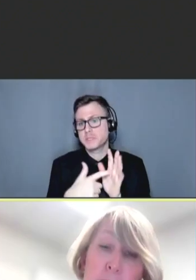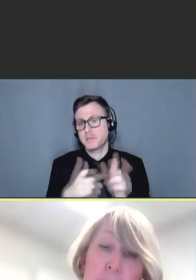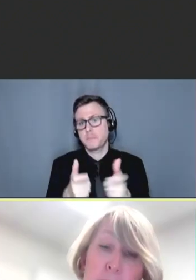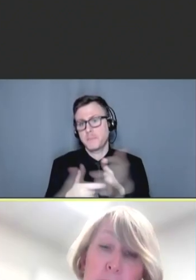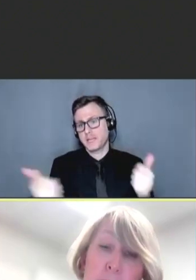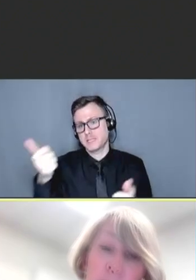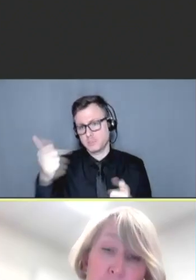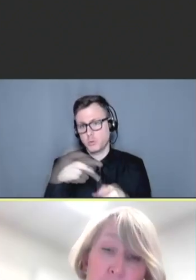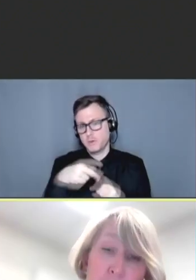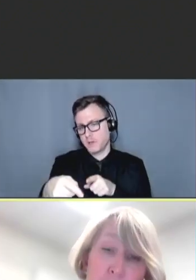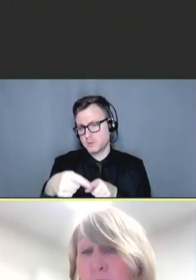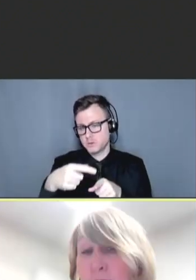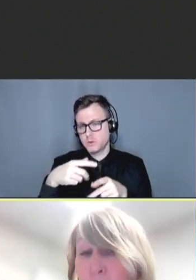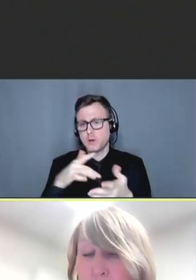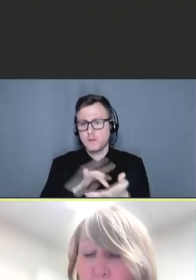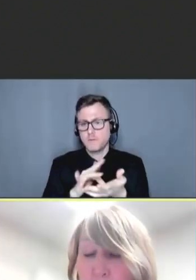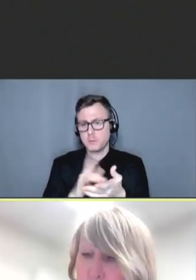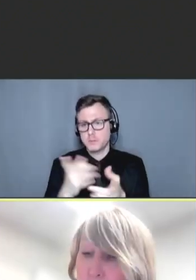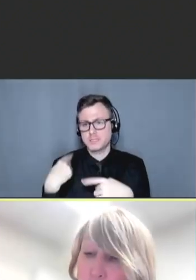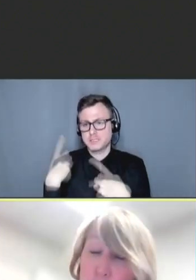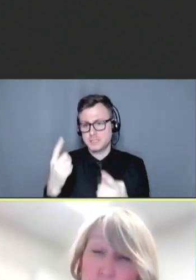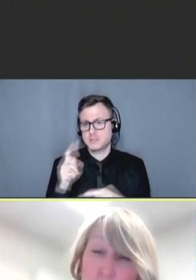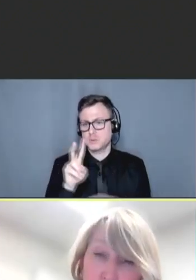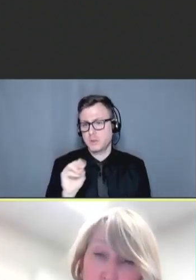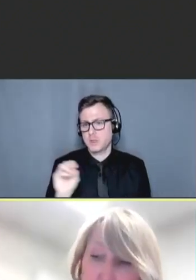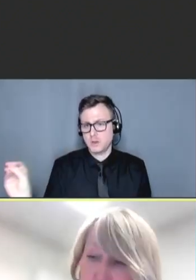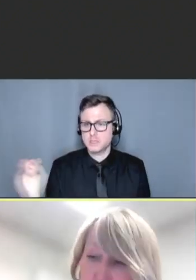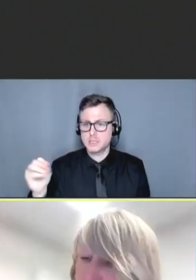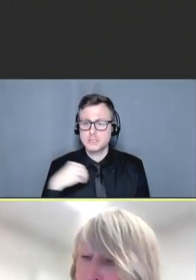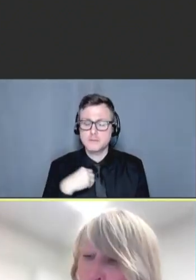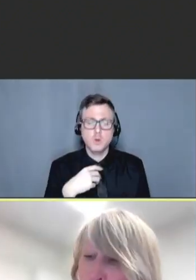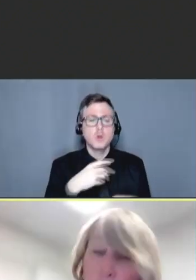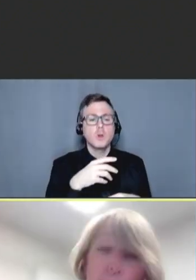professional organization over 62,000 pharmacists and student pharmacists.